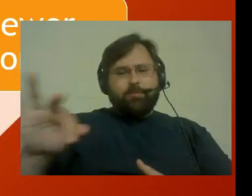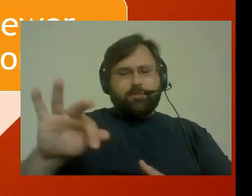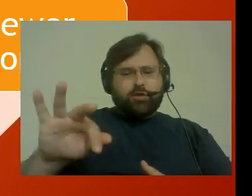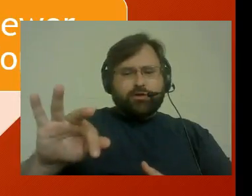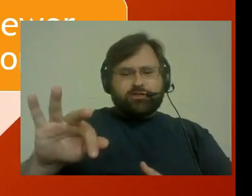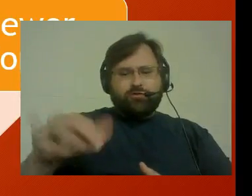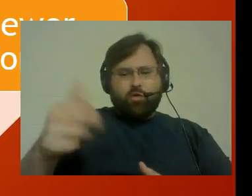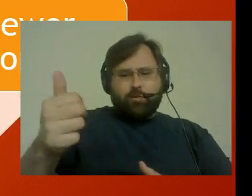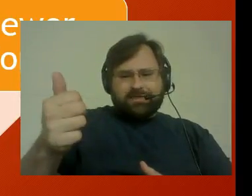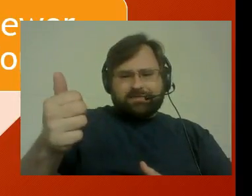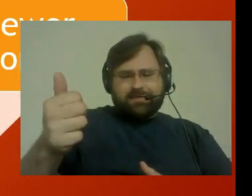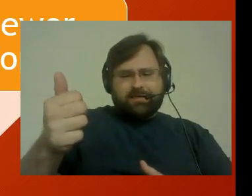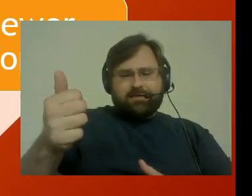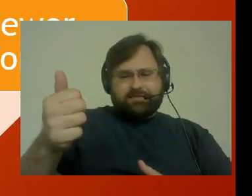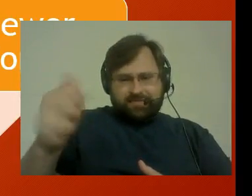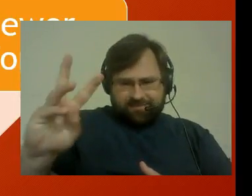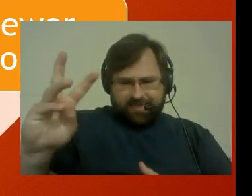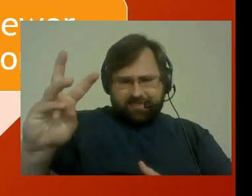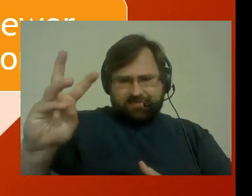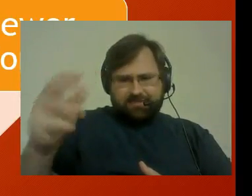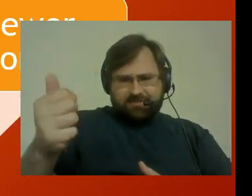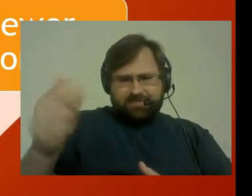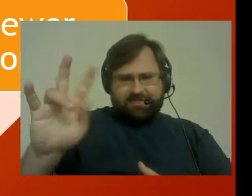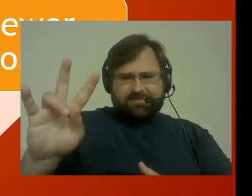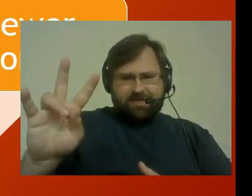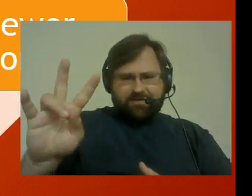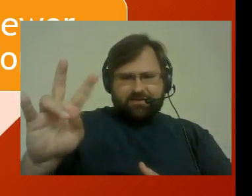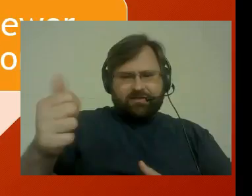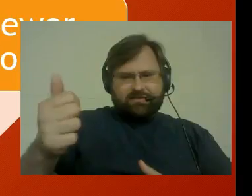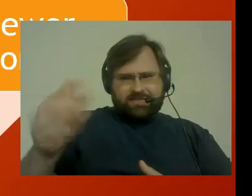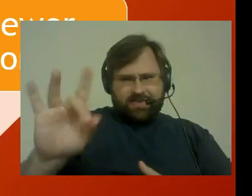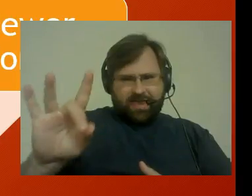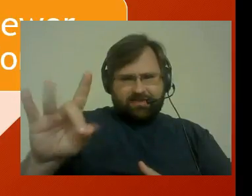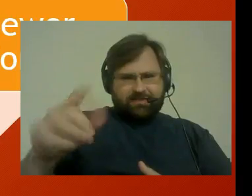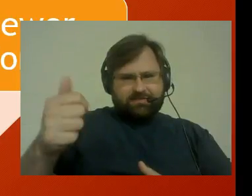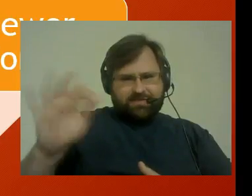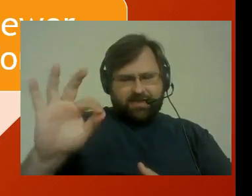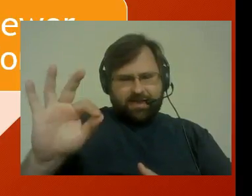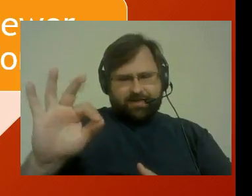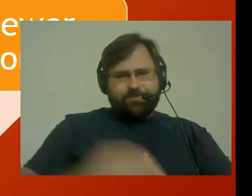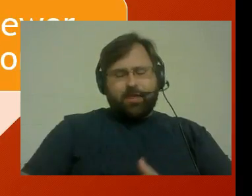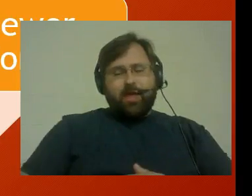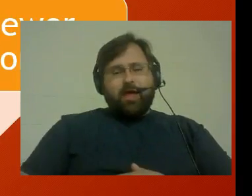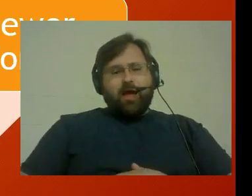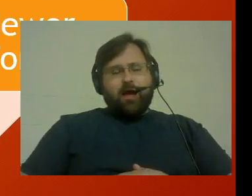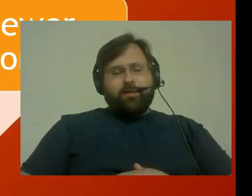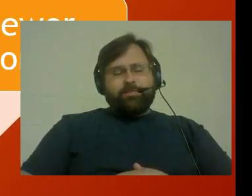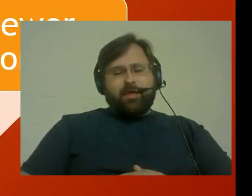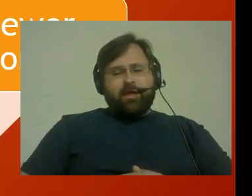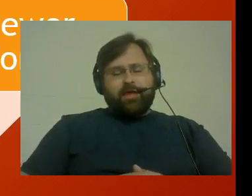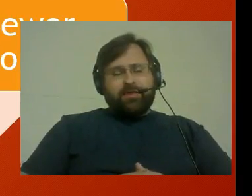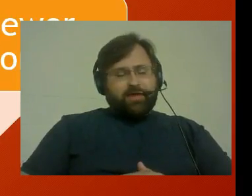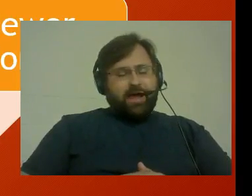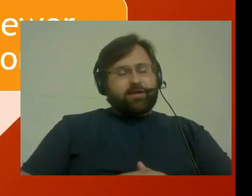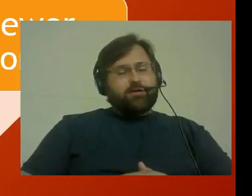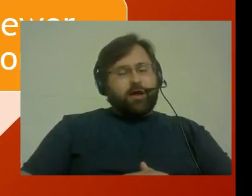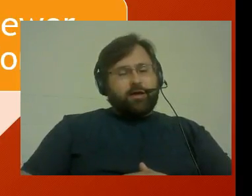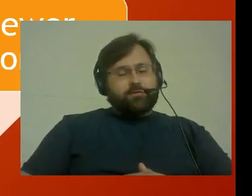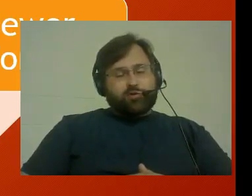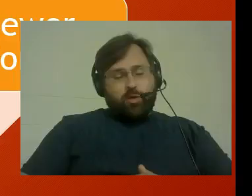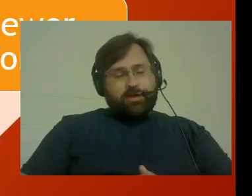but the more traditional form is 10-6 10-7 10-8 10-9 and then you've got